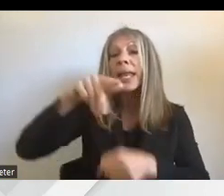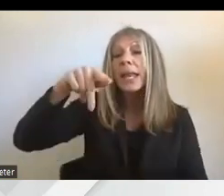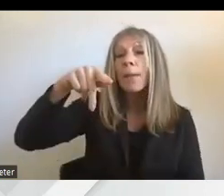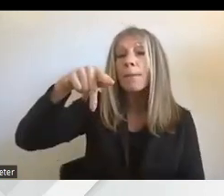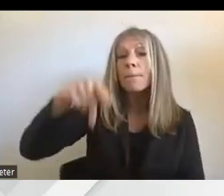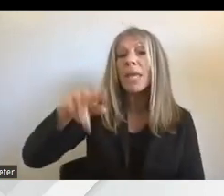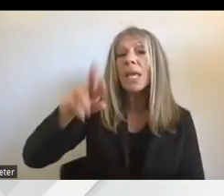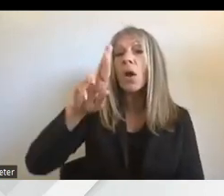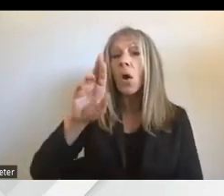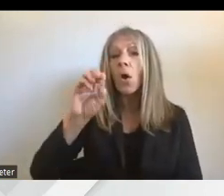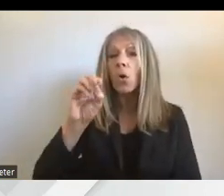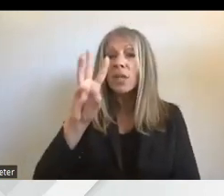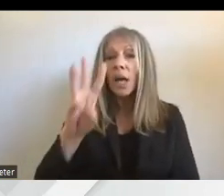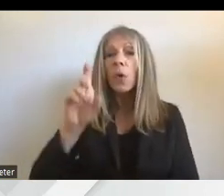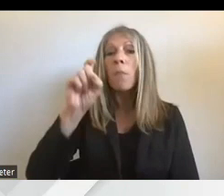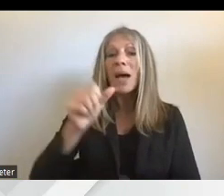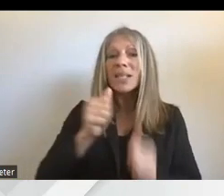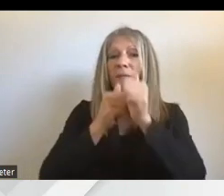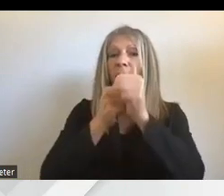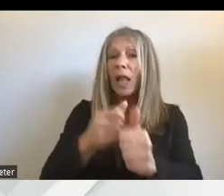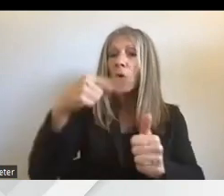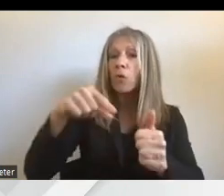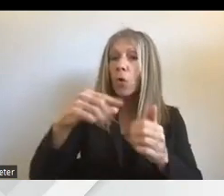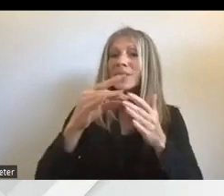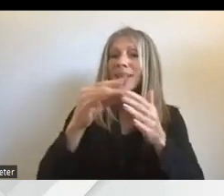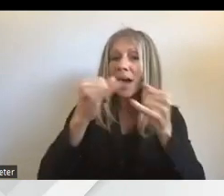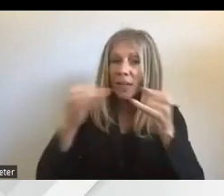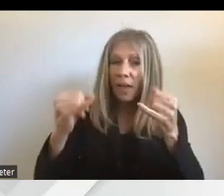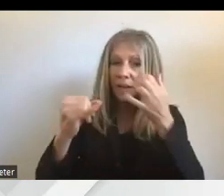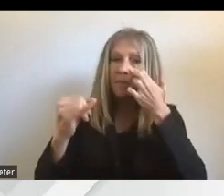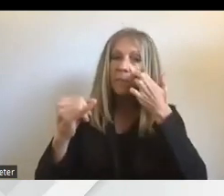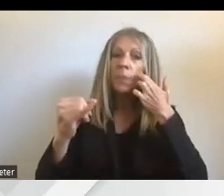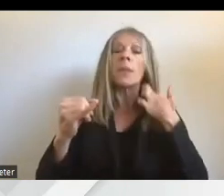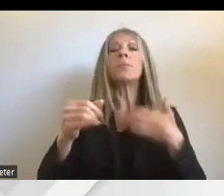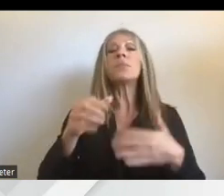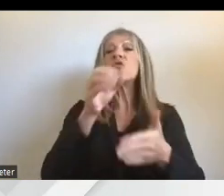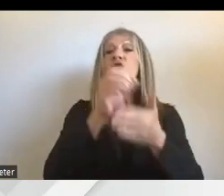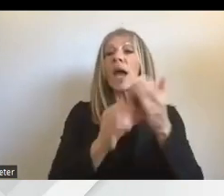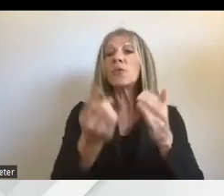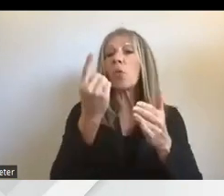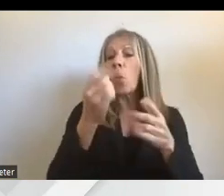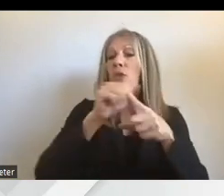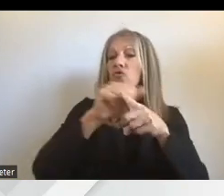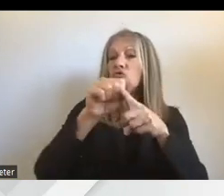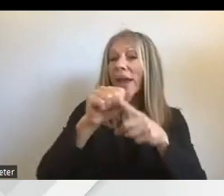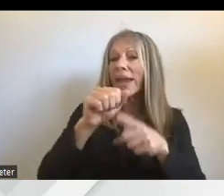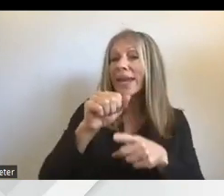must comply with these guidelines. In the chapter 1 training module, we made the